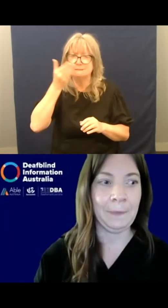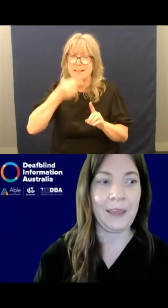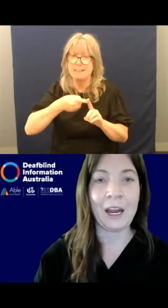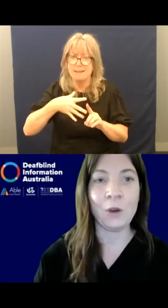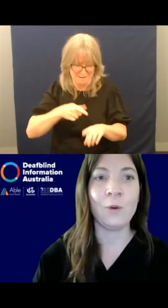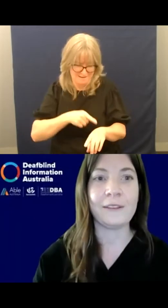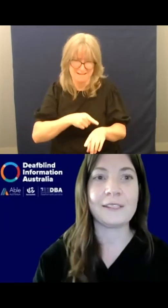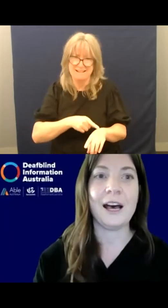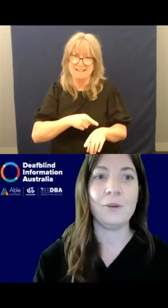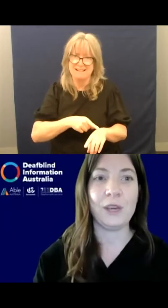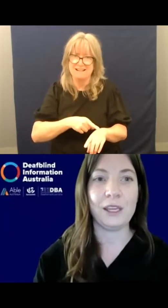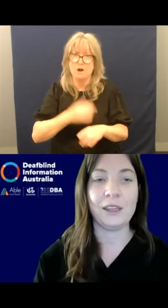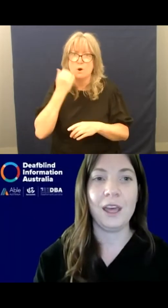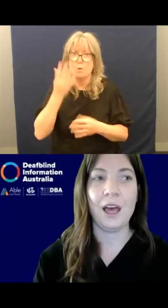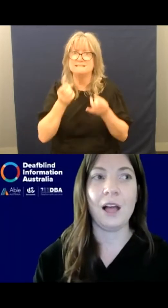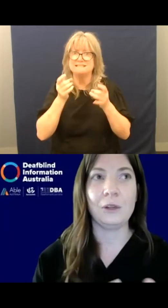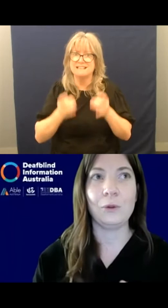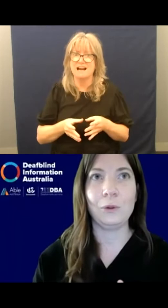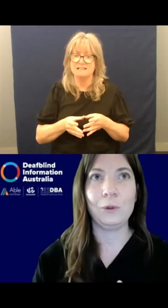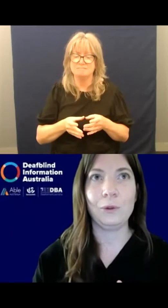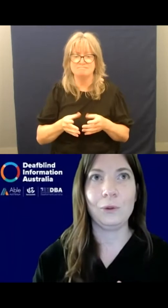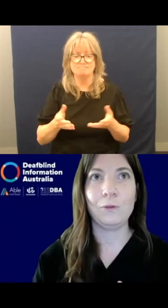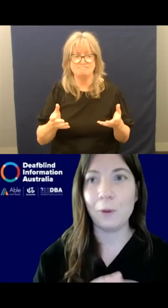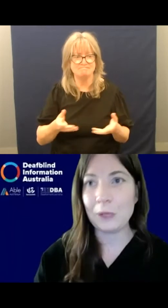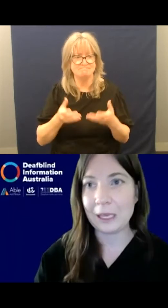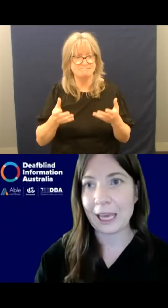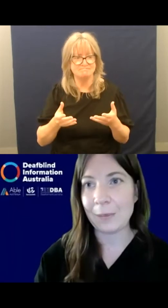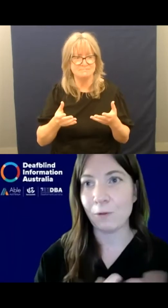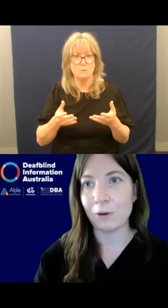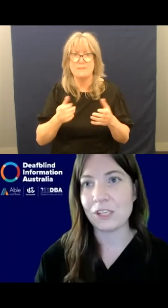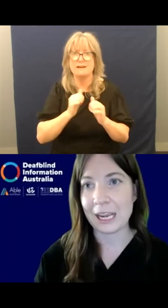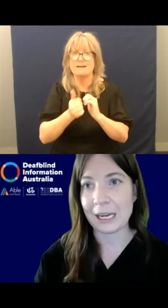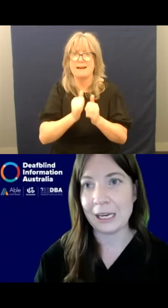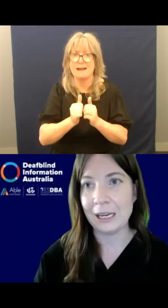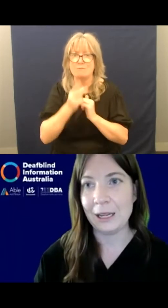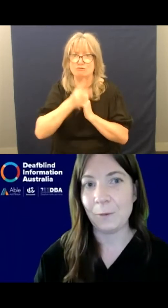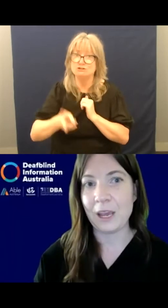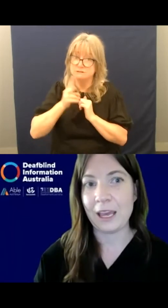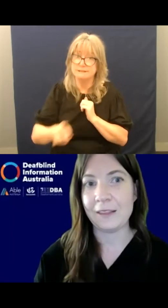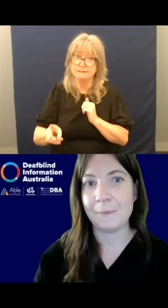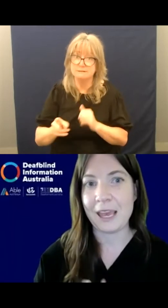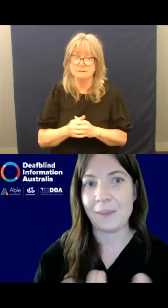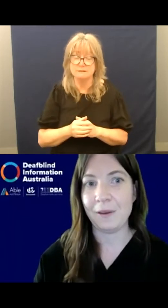And I always start with a little familiar game or routine where it's me and the person.